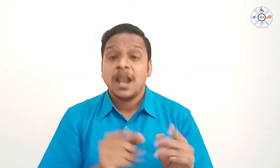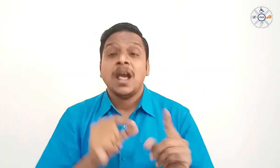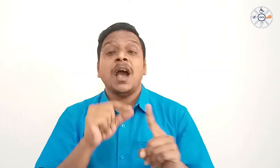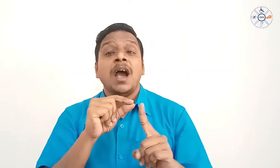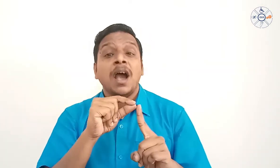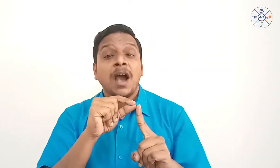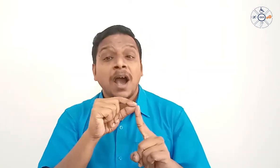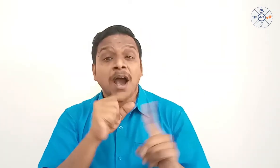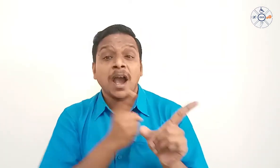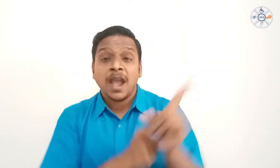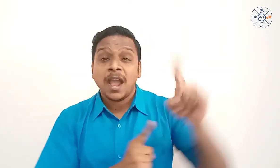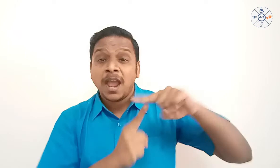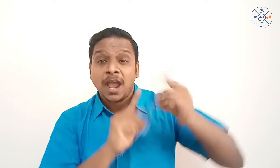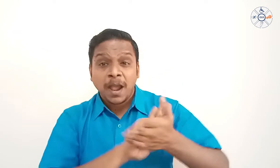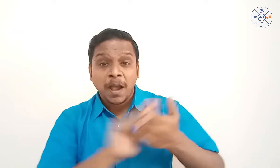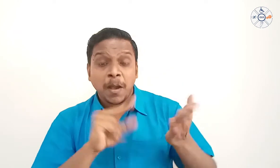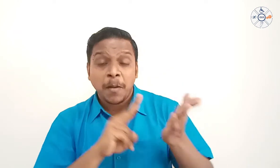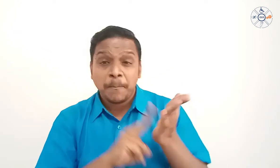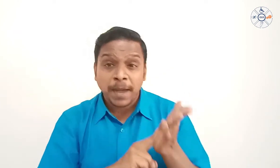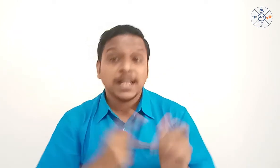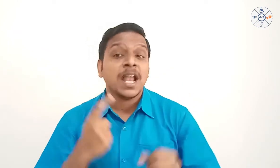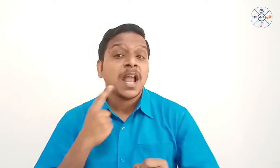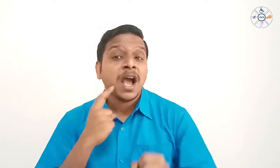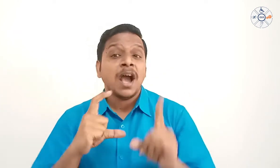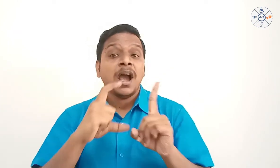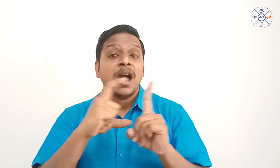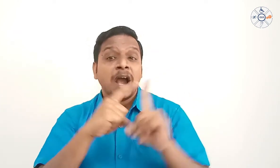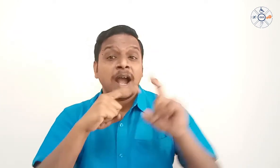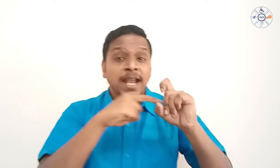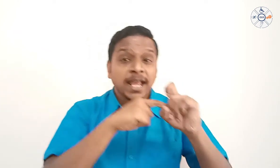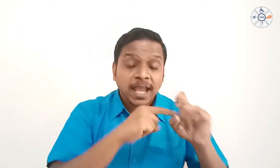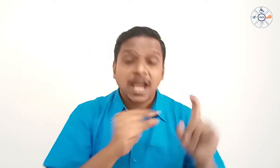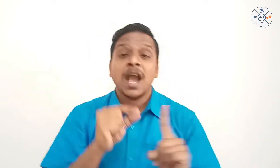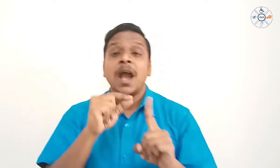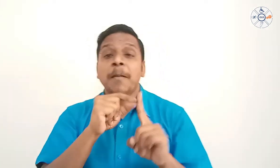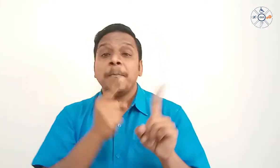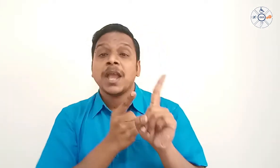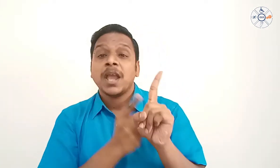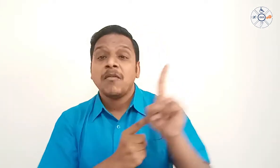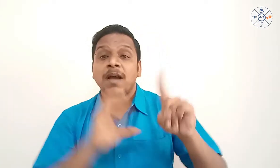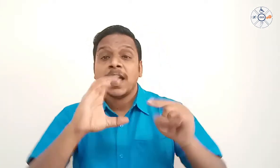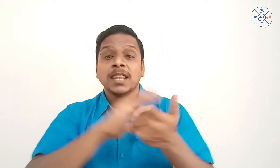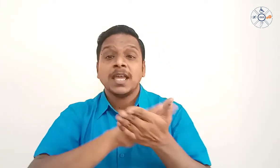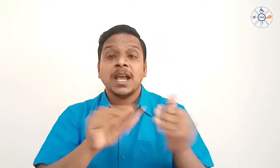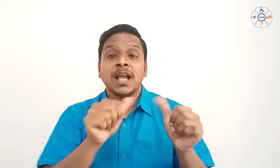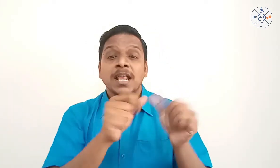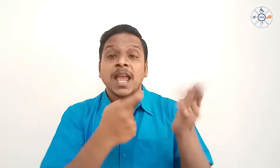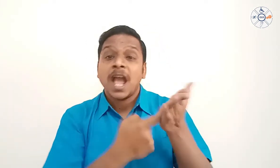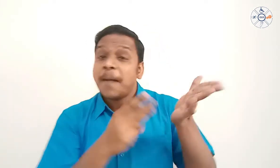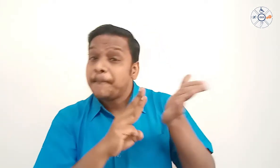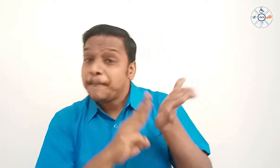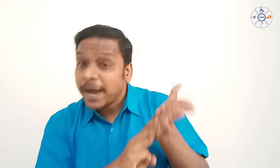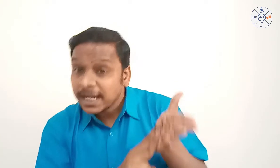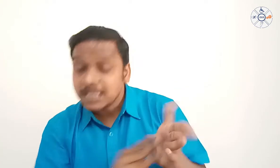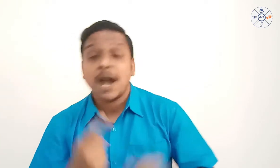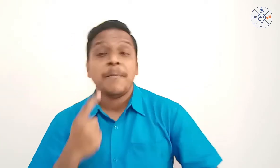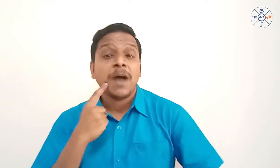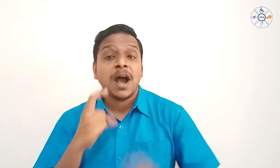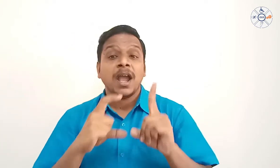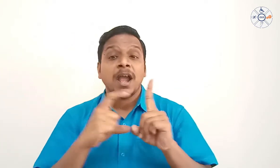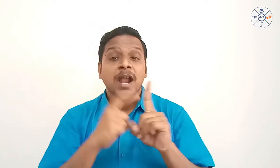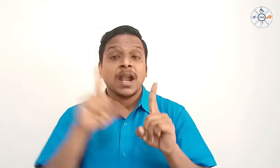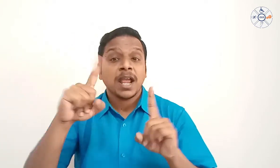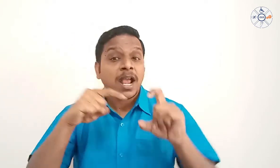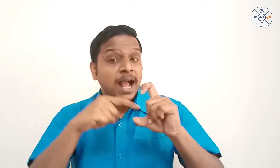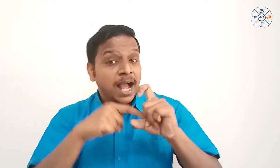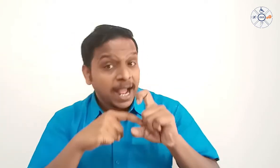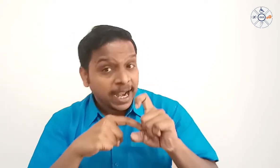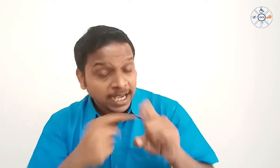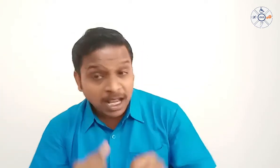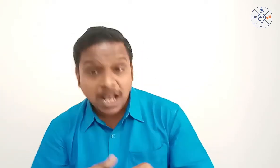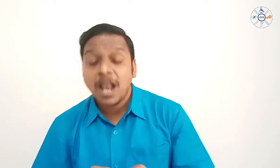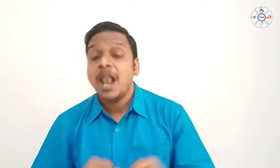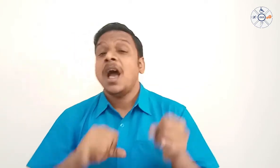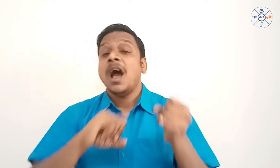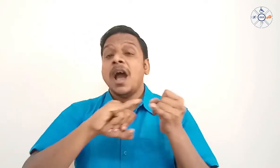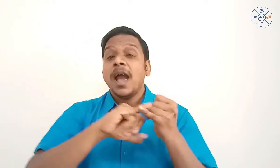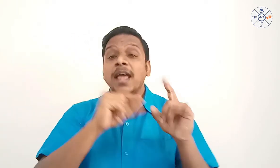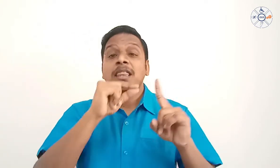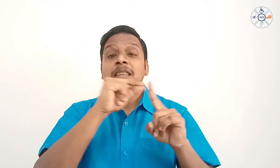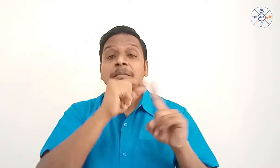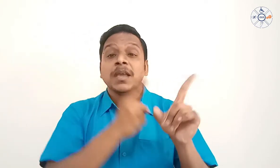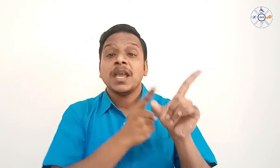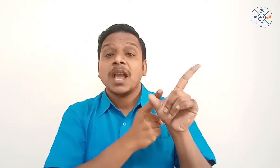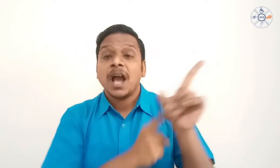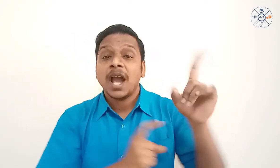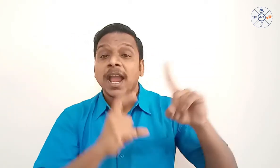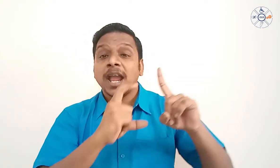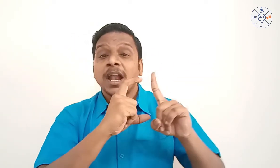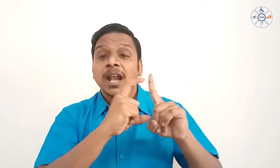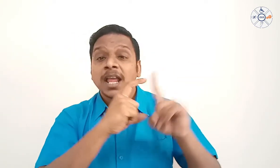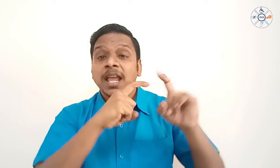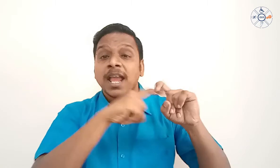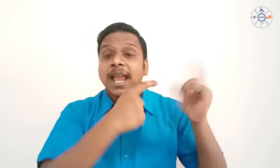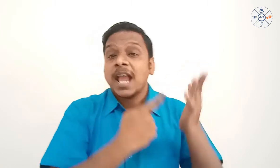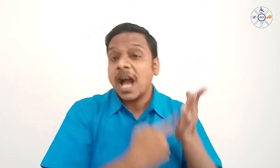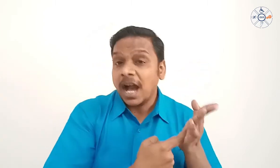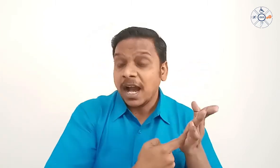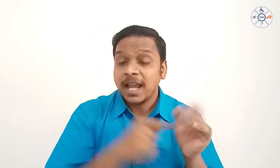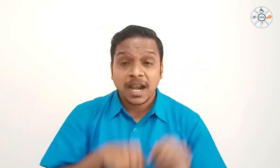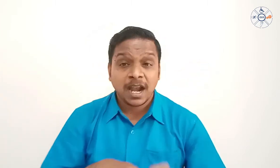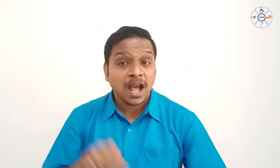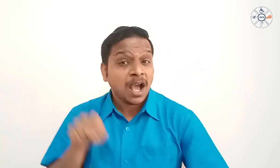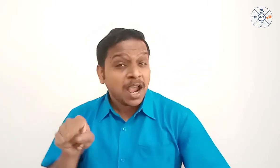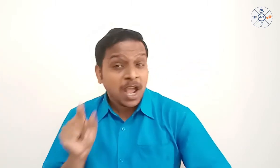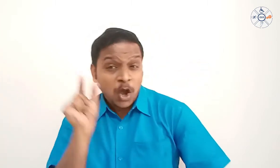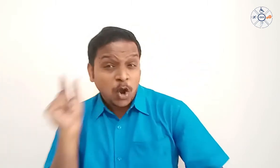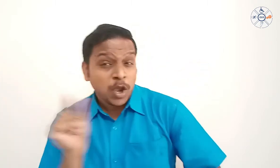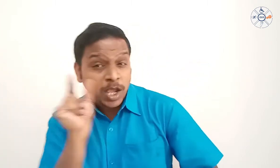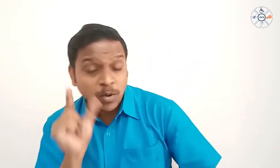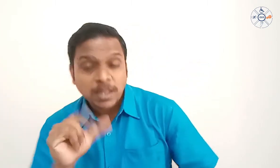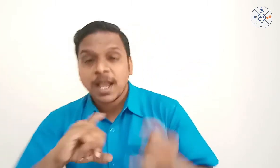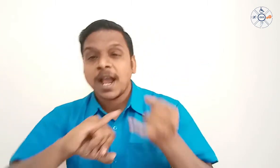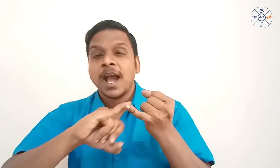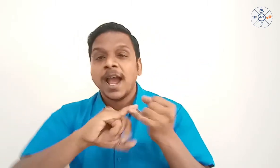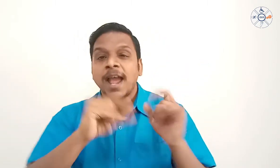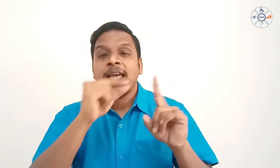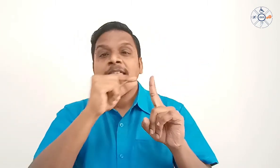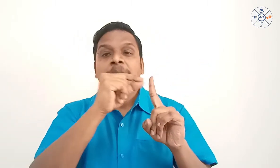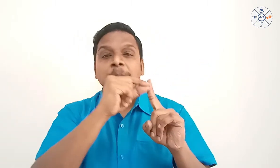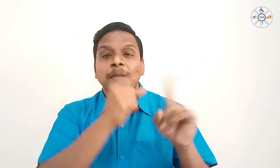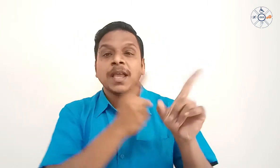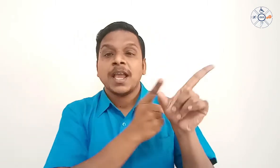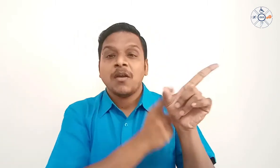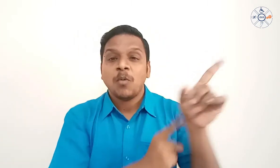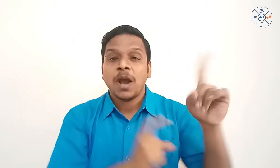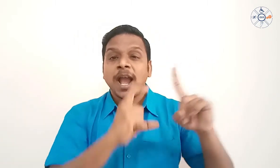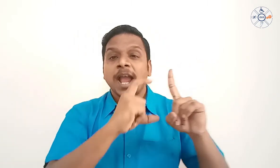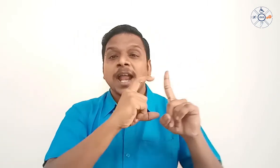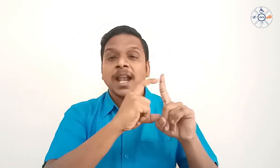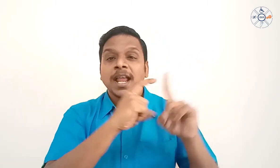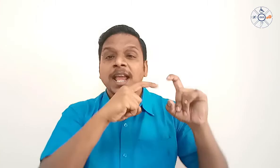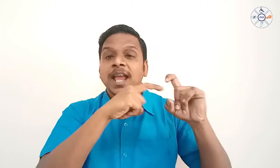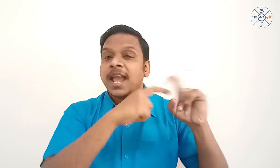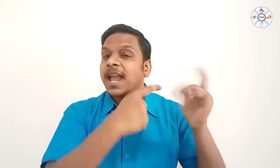then Python IDE like PyCharm, IDLE, Spyder etc. I am using Spyder here.